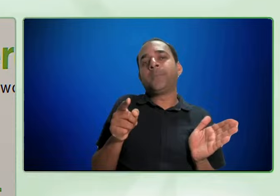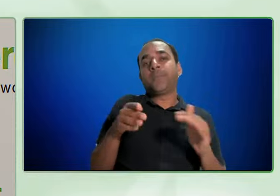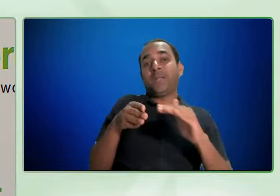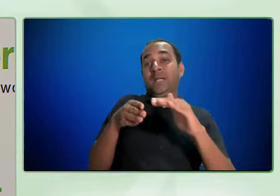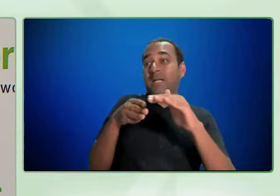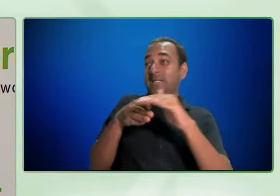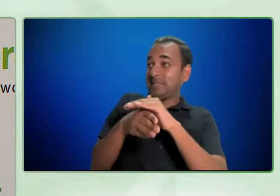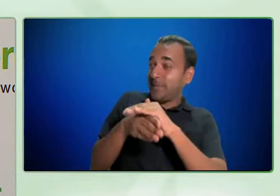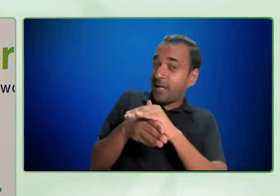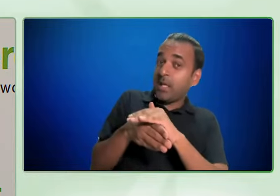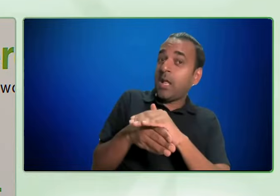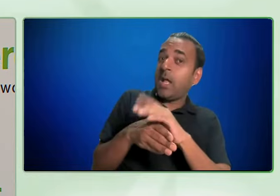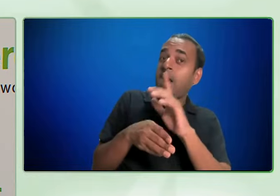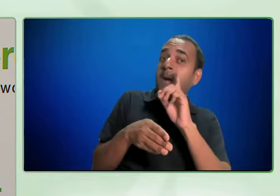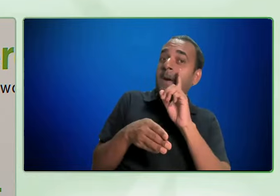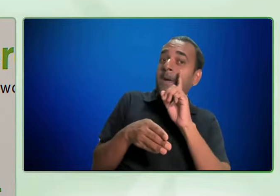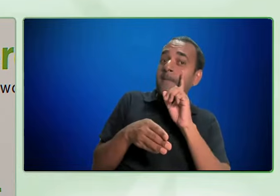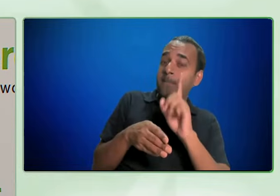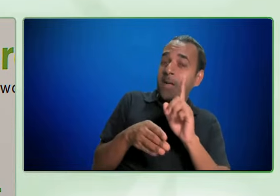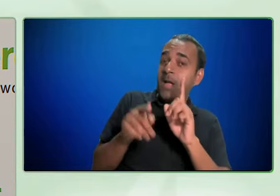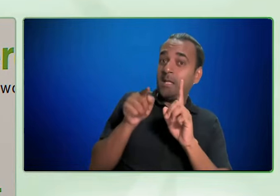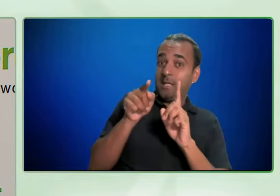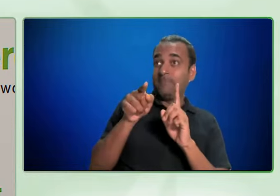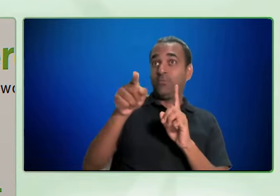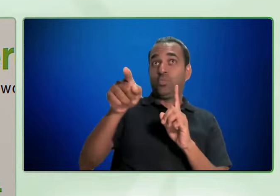It might be sensors on your body or whatever you need.